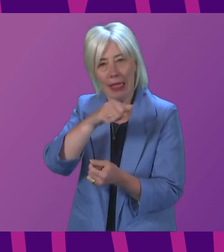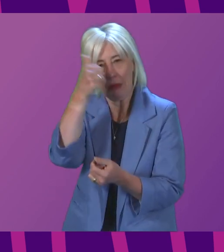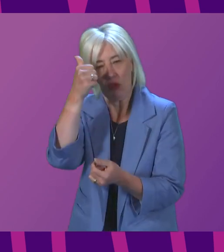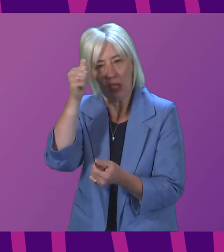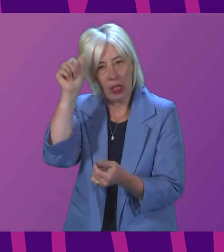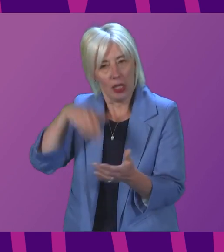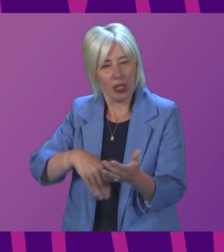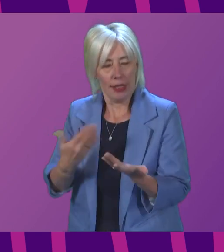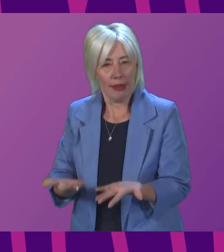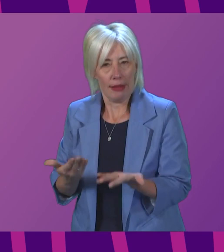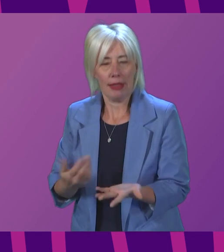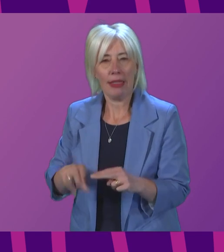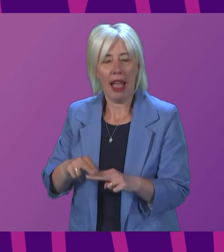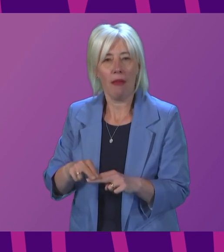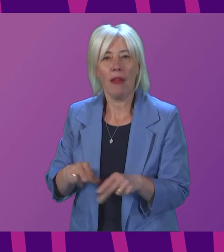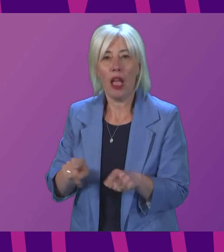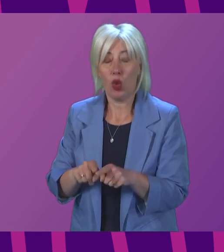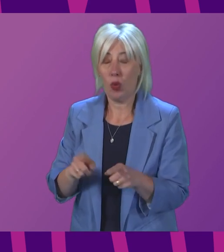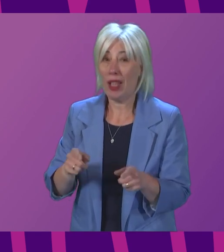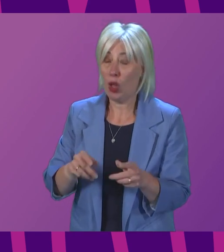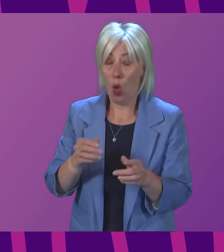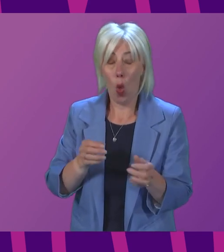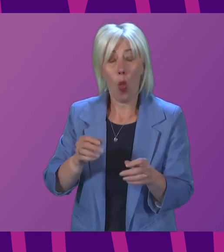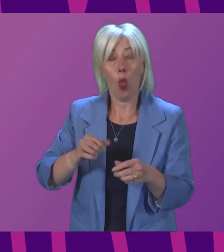Similarly, the British Medical Association Scotland notes that the workforce strategy: